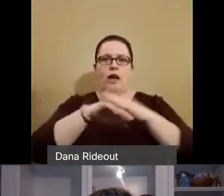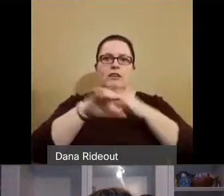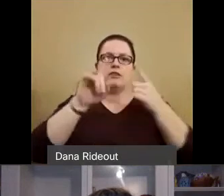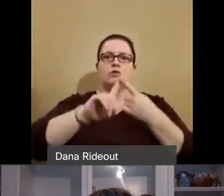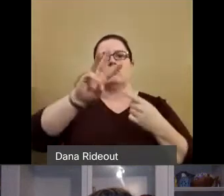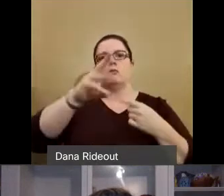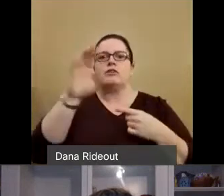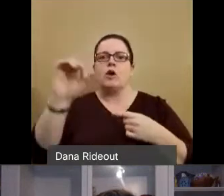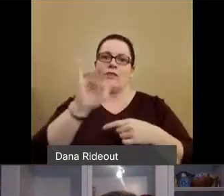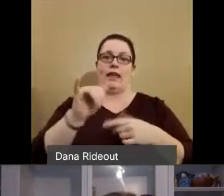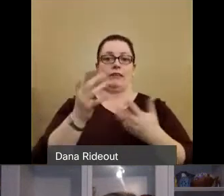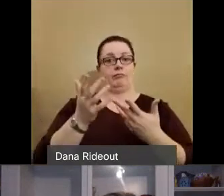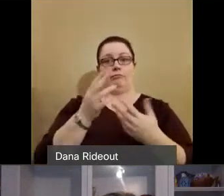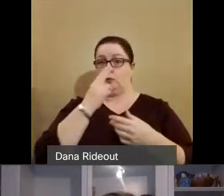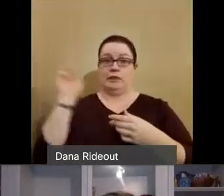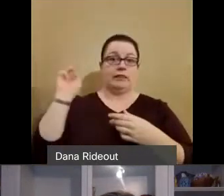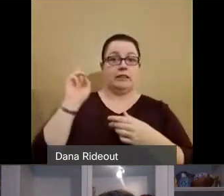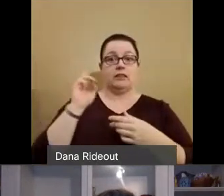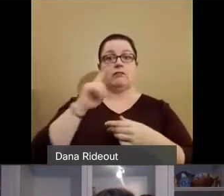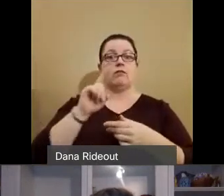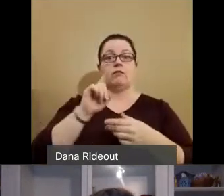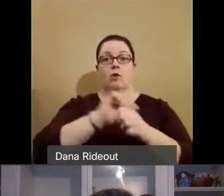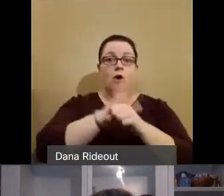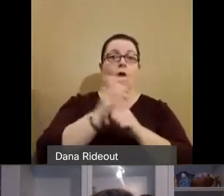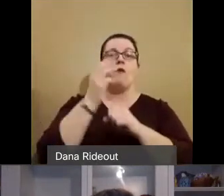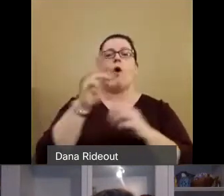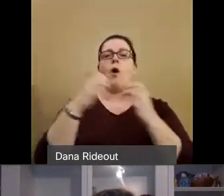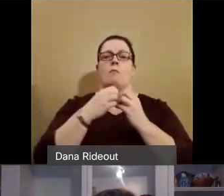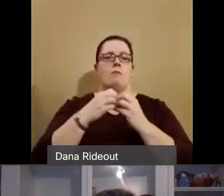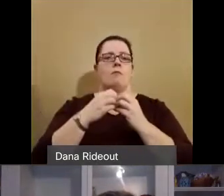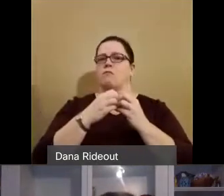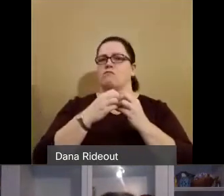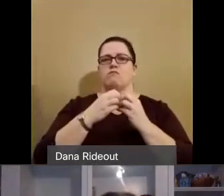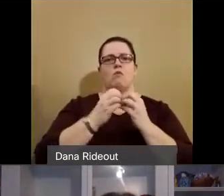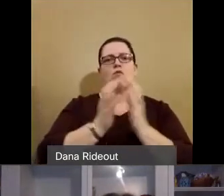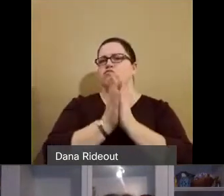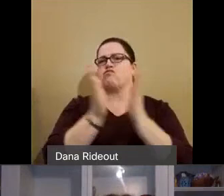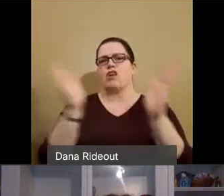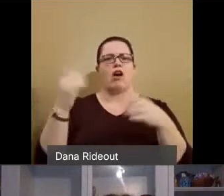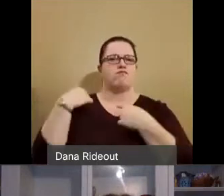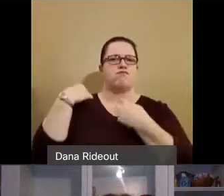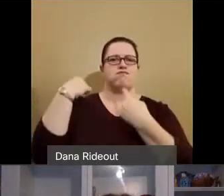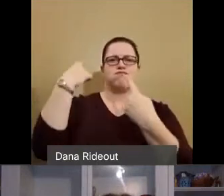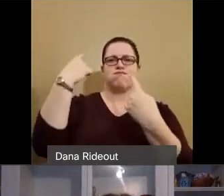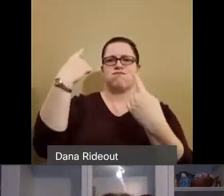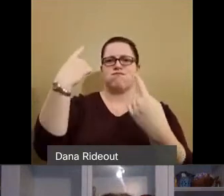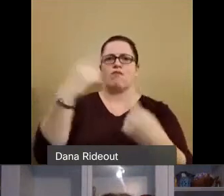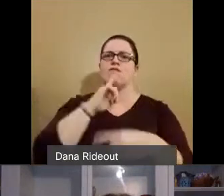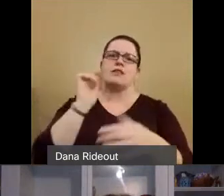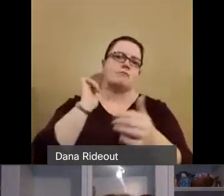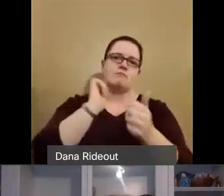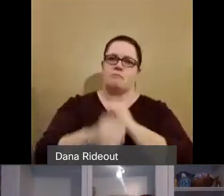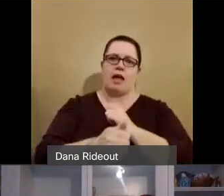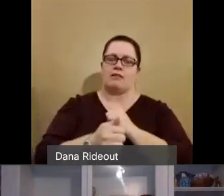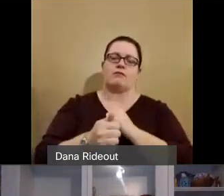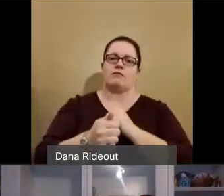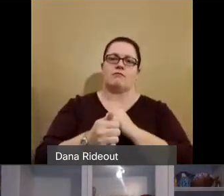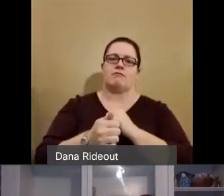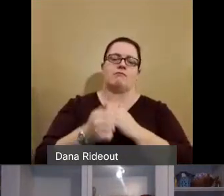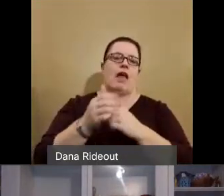R. E. cobit or is it part of a broader long term trend that Pre dates the so called post truth and pandemic Eris both anybody.